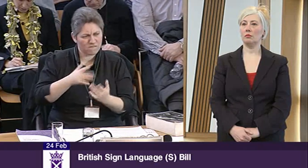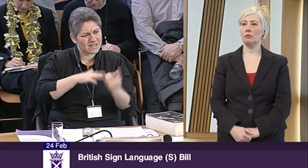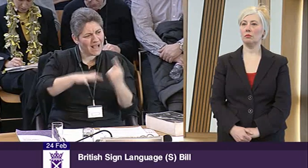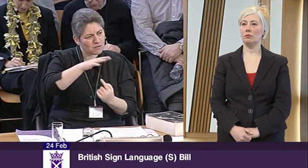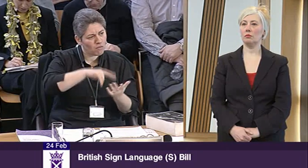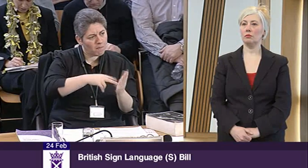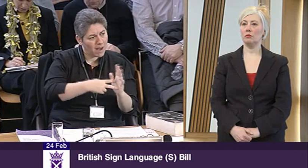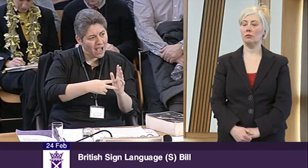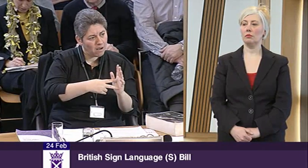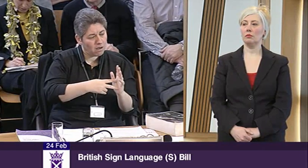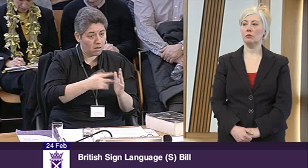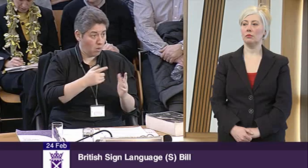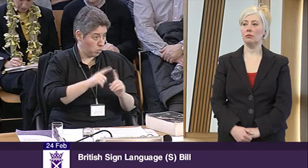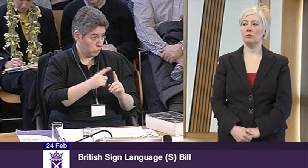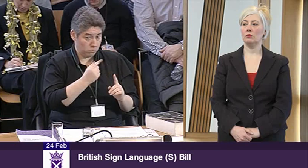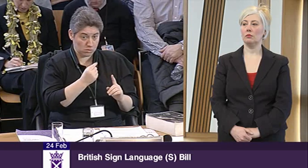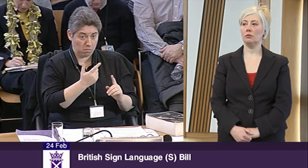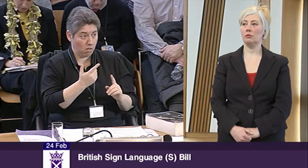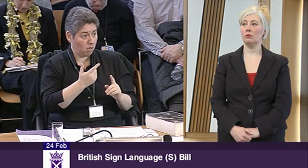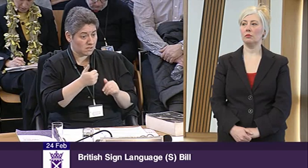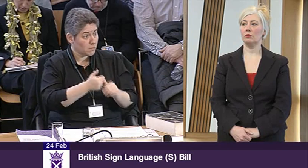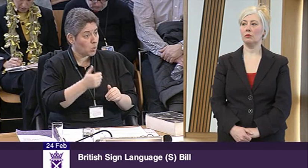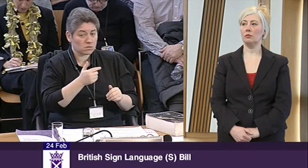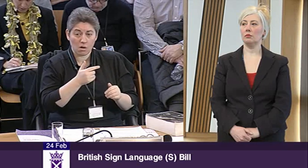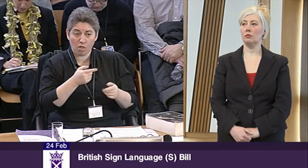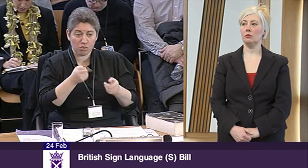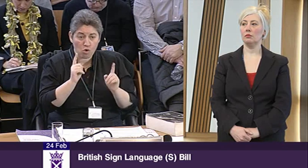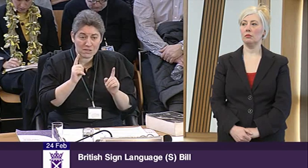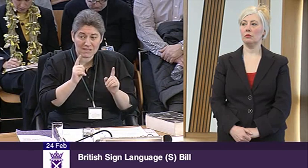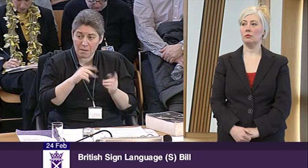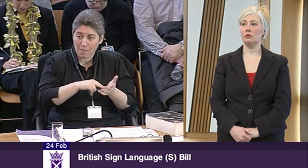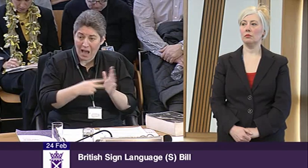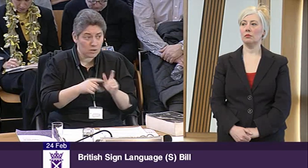need to be part of the lengthy discussions. However, in terms of formulating a national